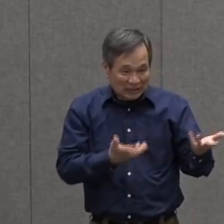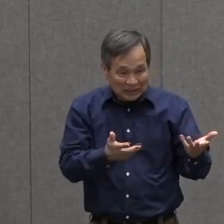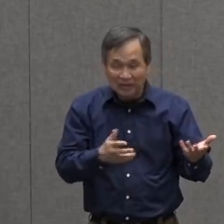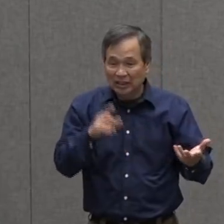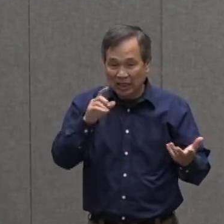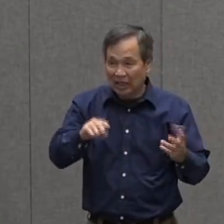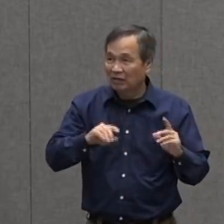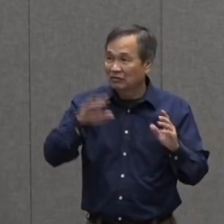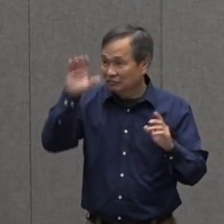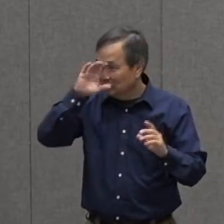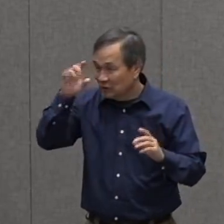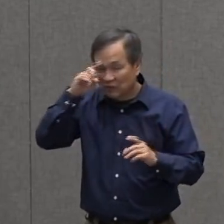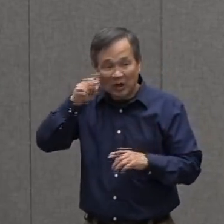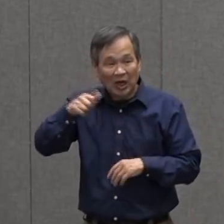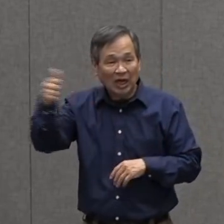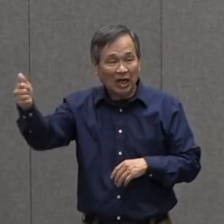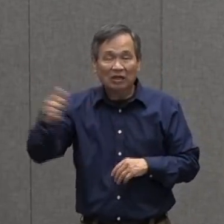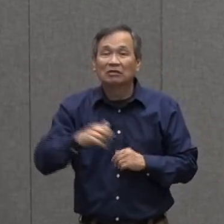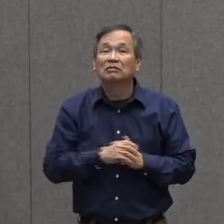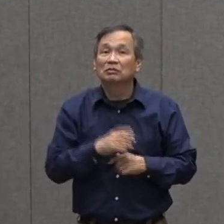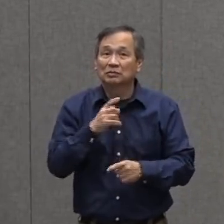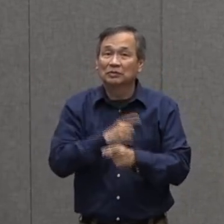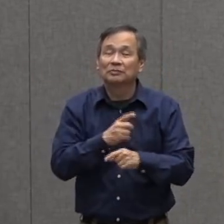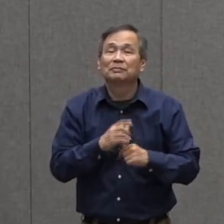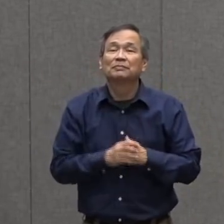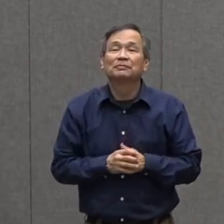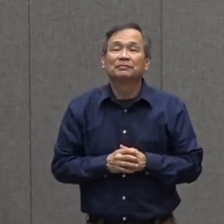in this environment. Let's read more.